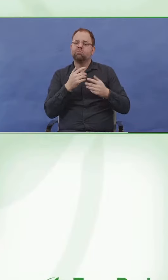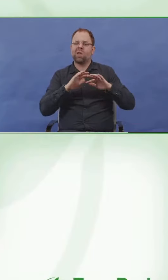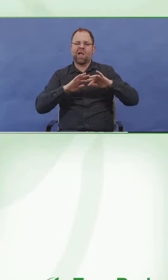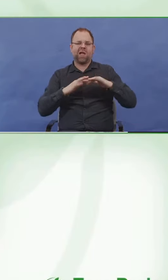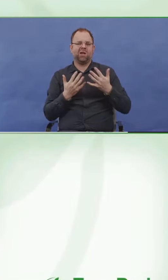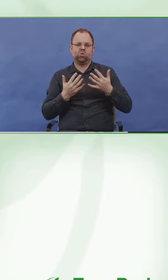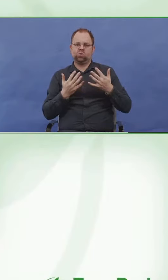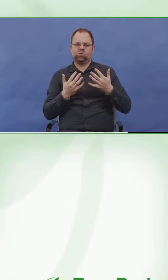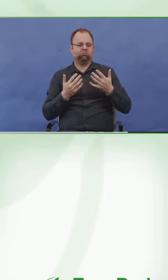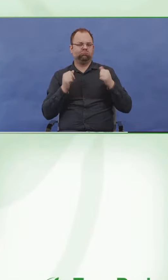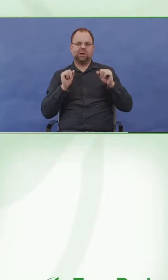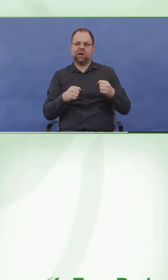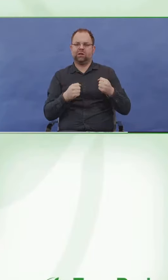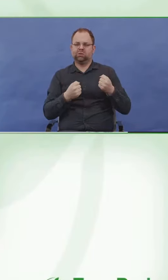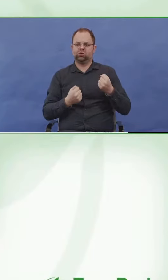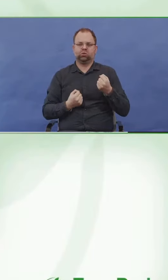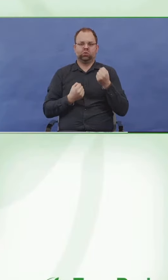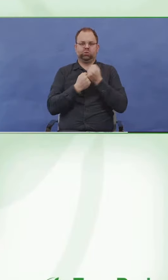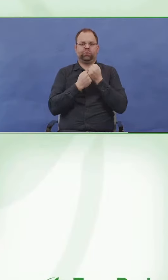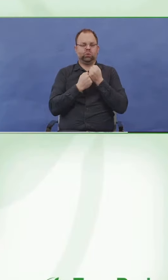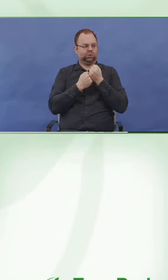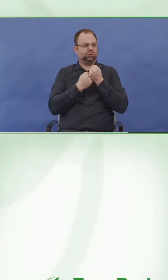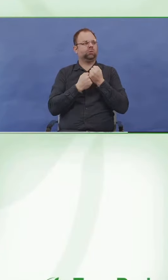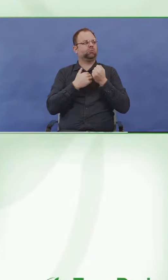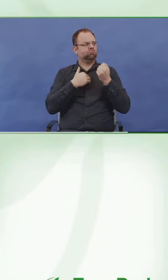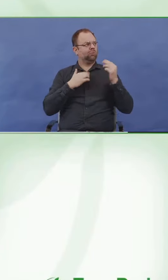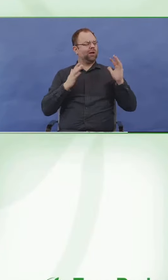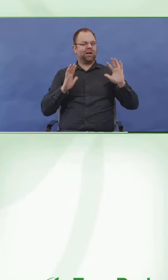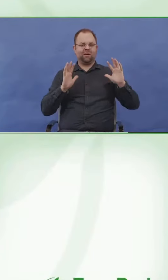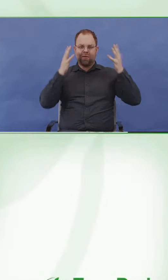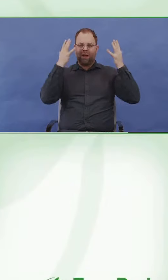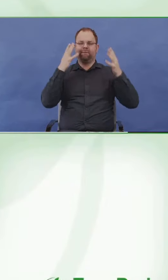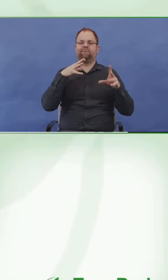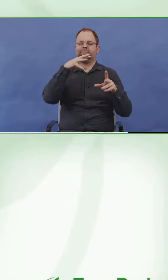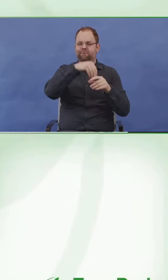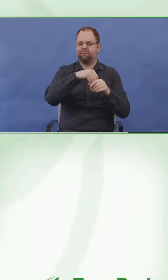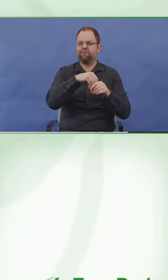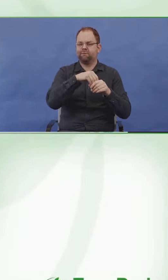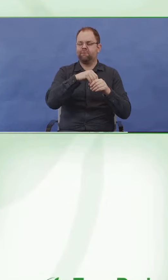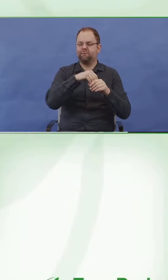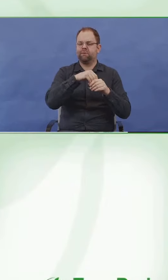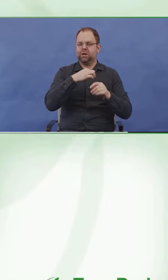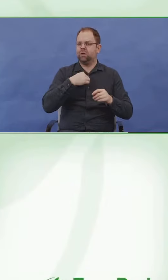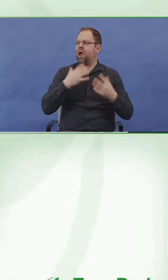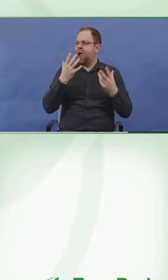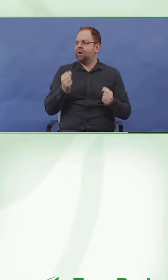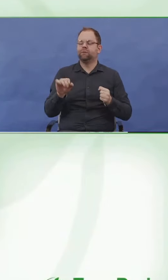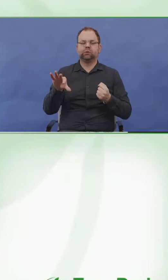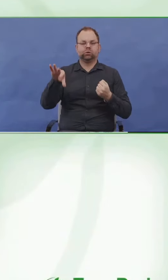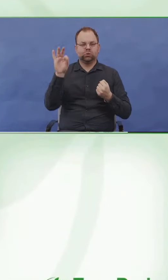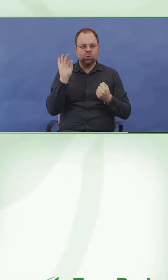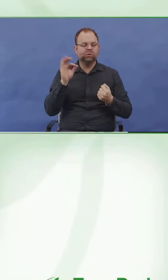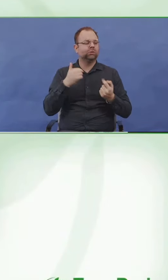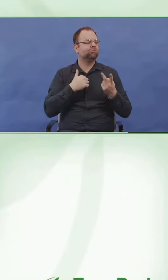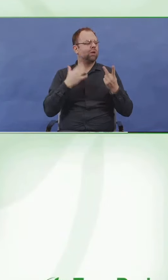The final message my final sentence for now because I know we